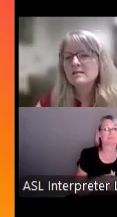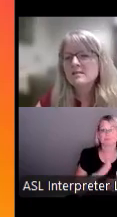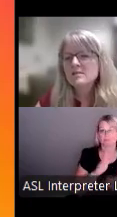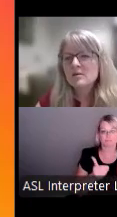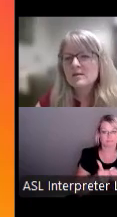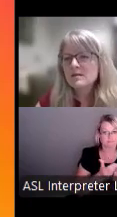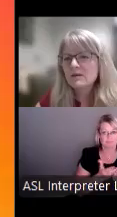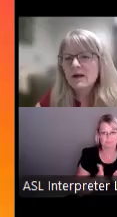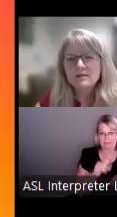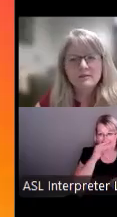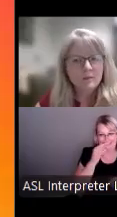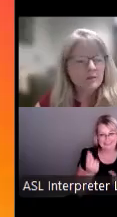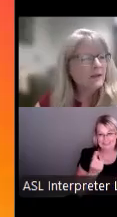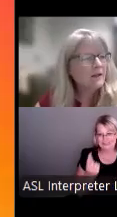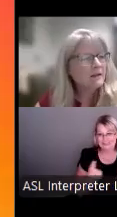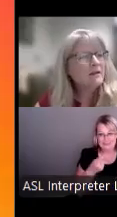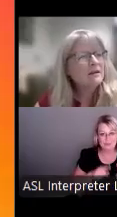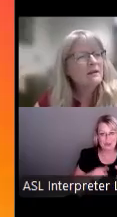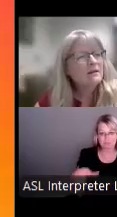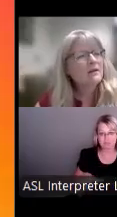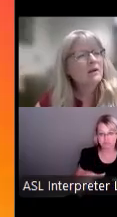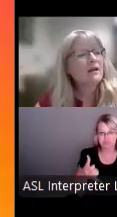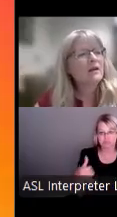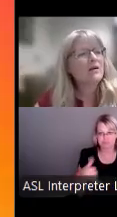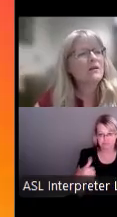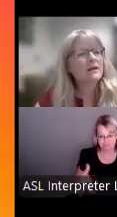kids do as they're actively playing, they're getting all